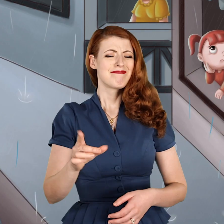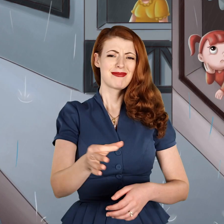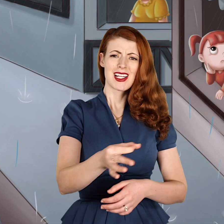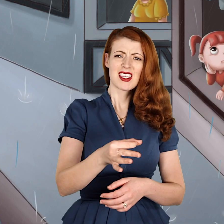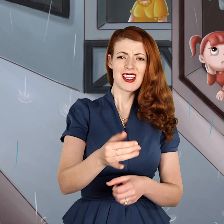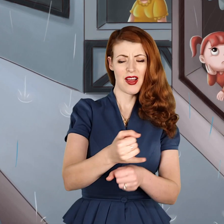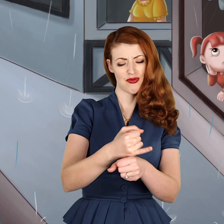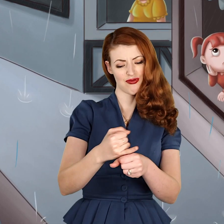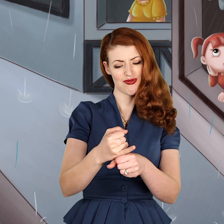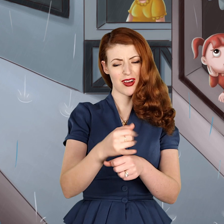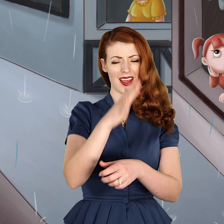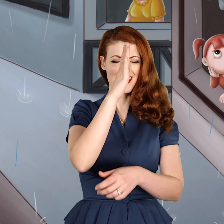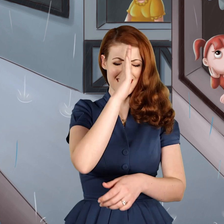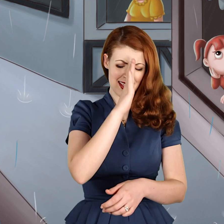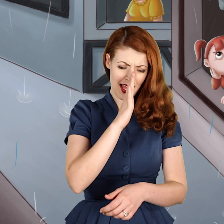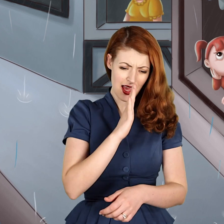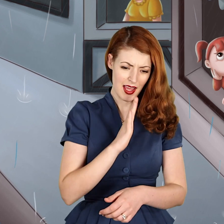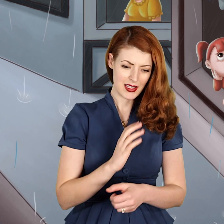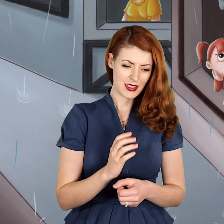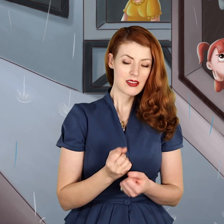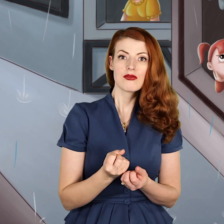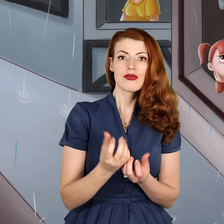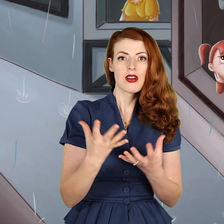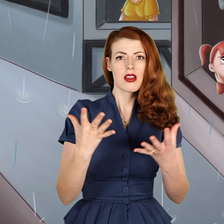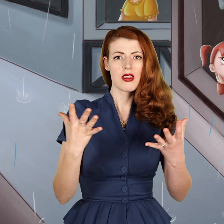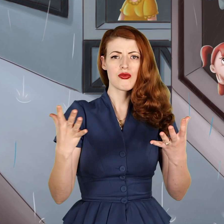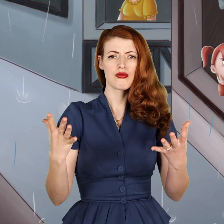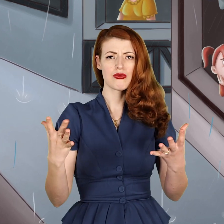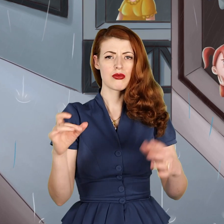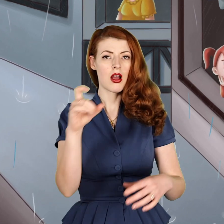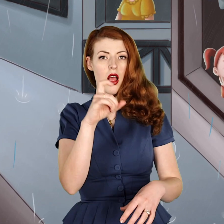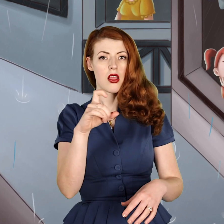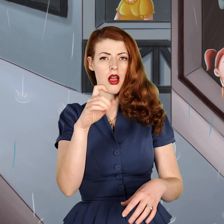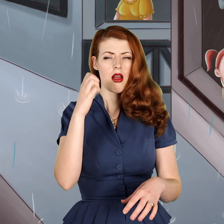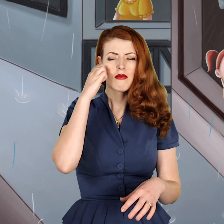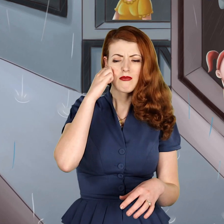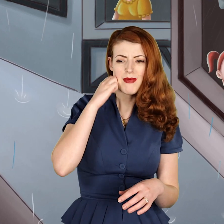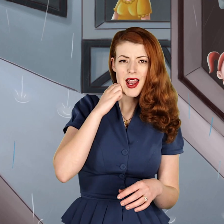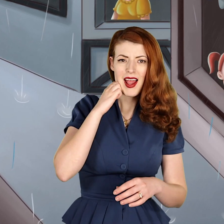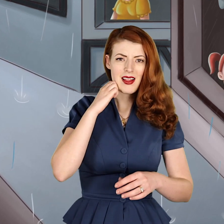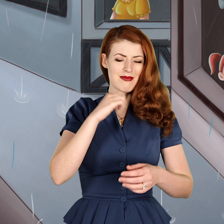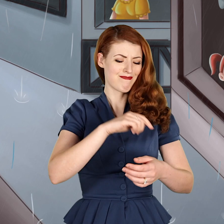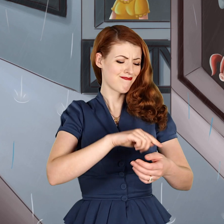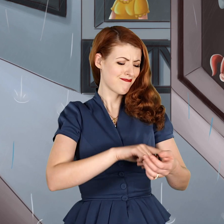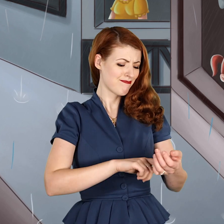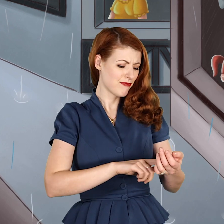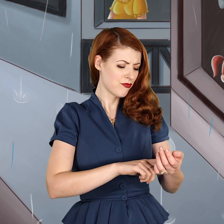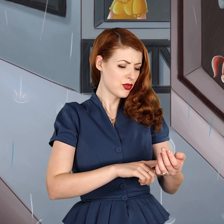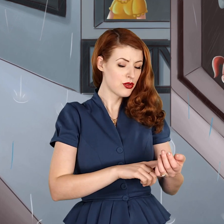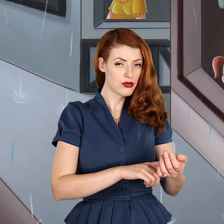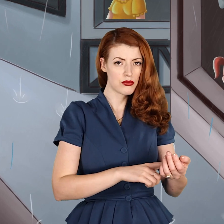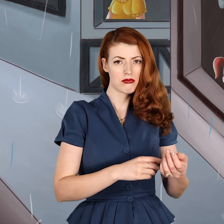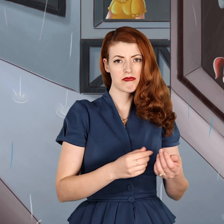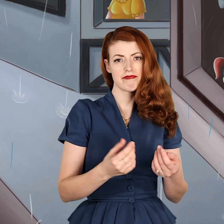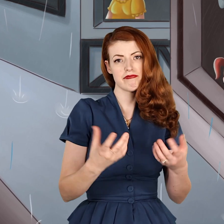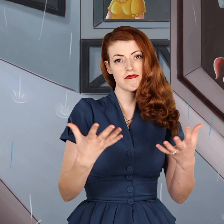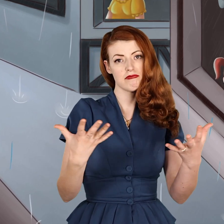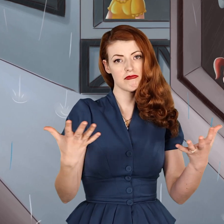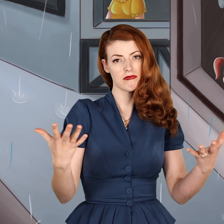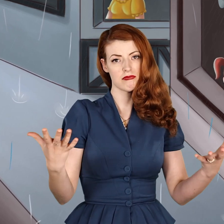But the grey town was sad, and so shined through the colors of black and blue.